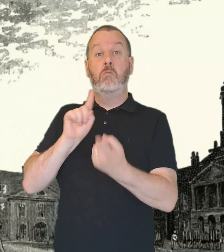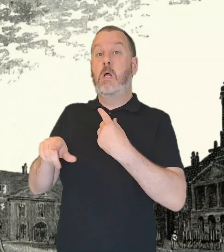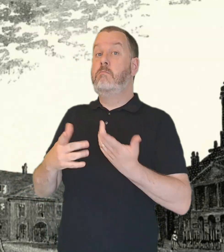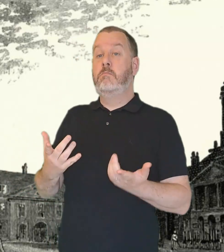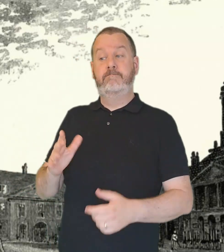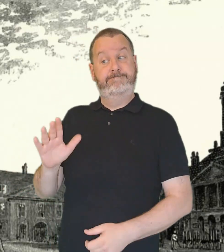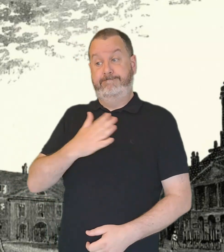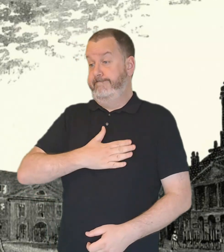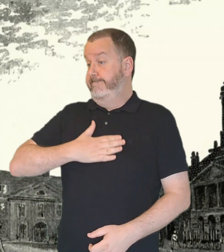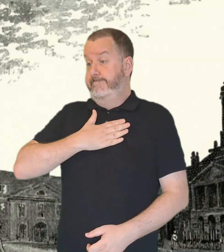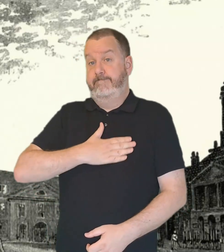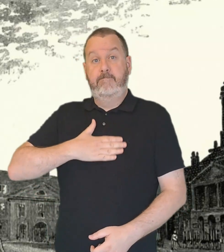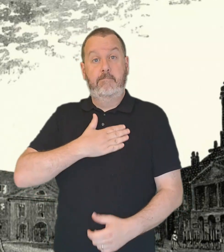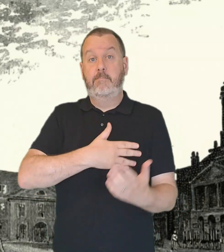but this was turned down -